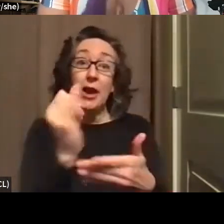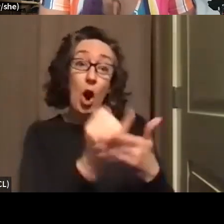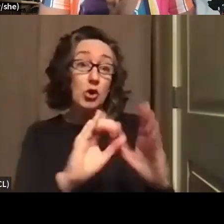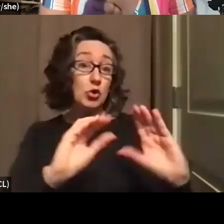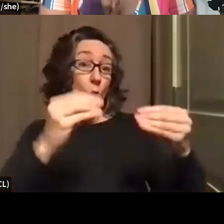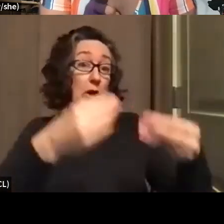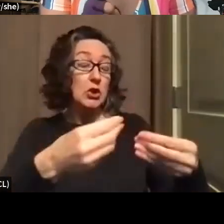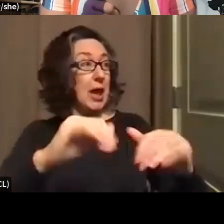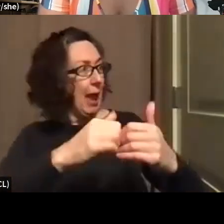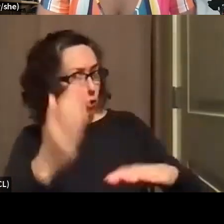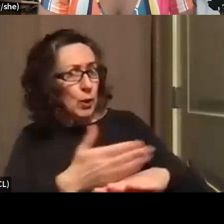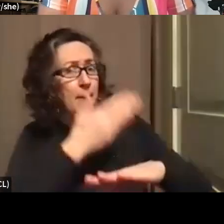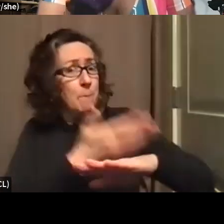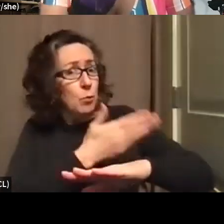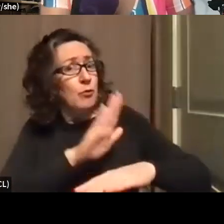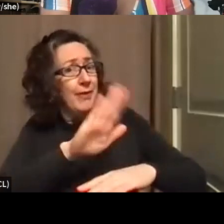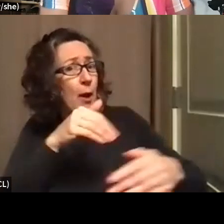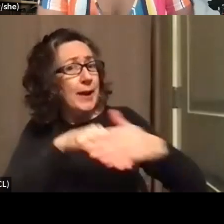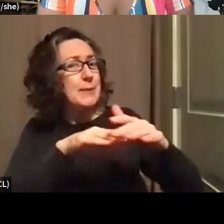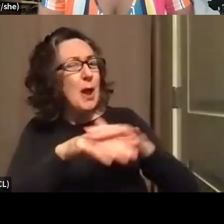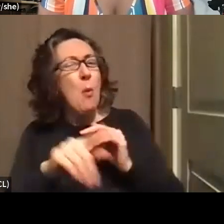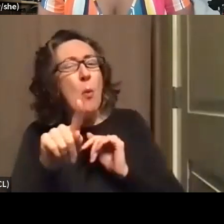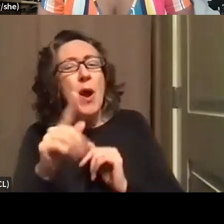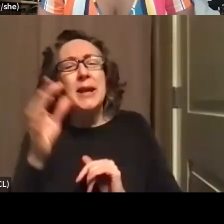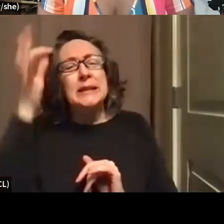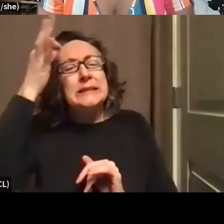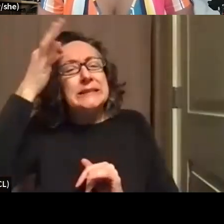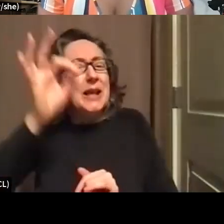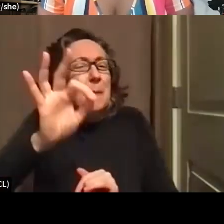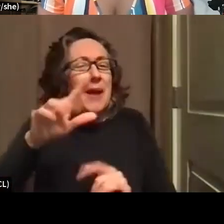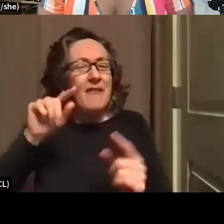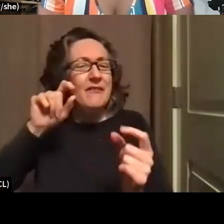their accessibility, what's that one piece of feedback>. What would that be?